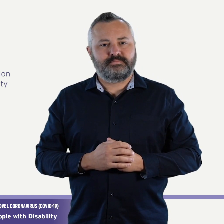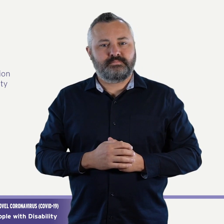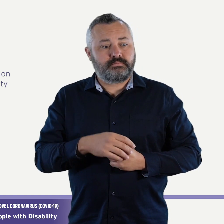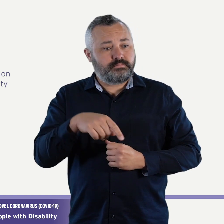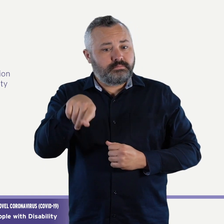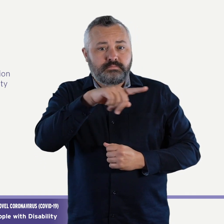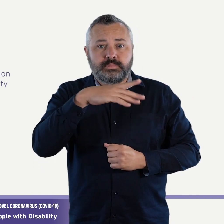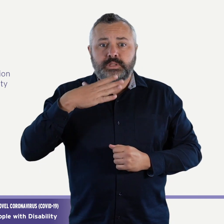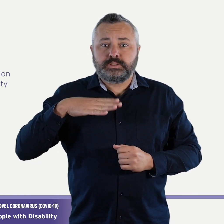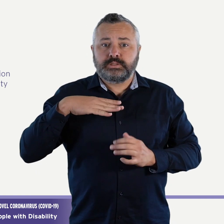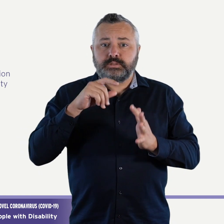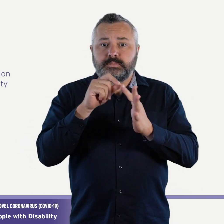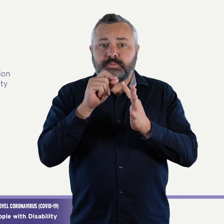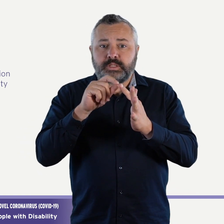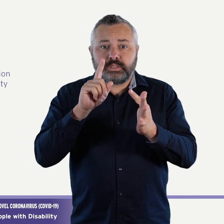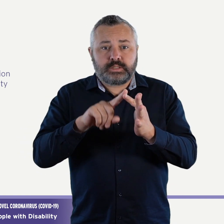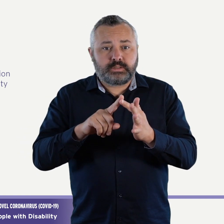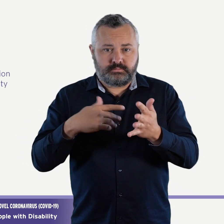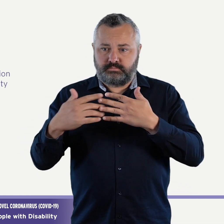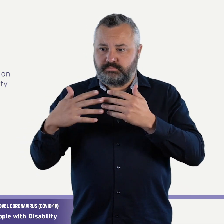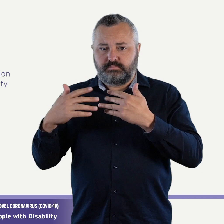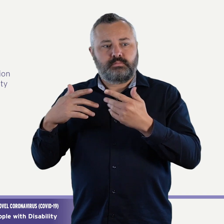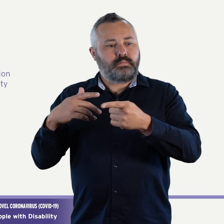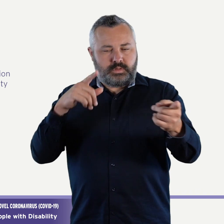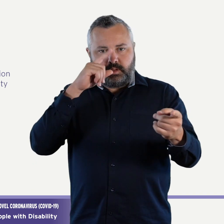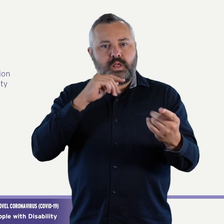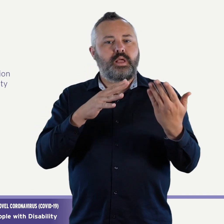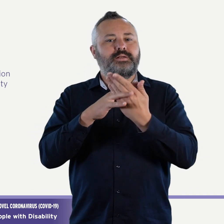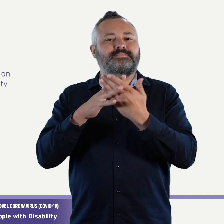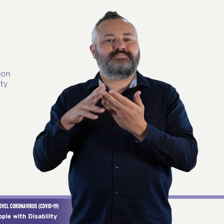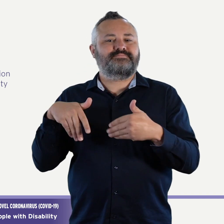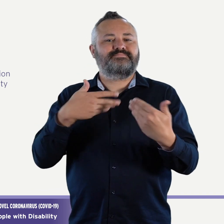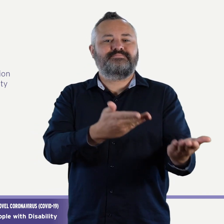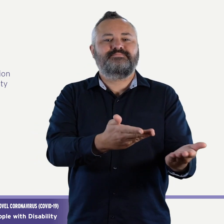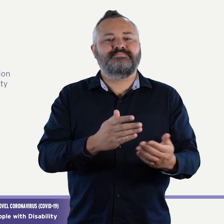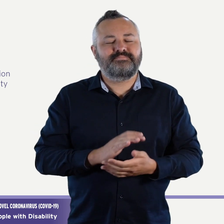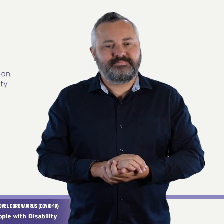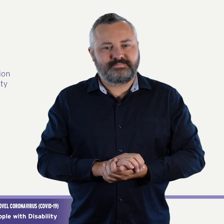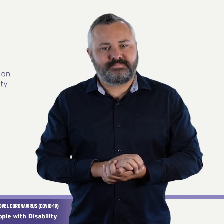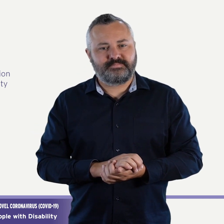Assessing the demand for, and enable access to, personal protective equipment PPE.